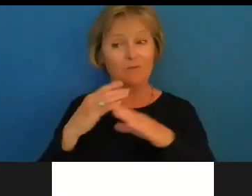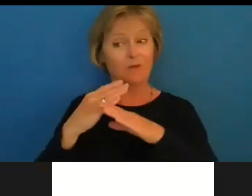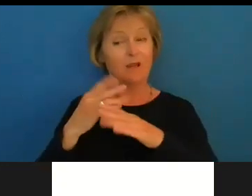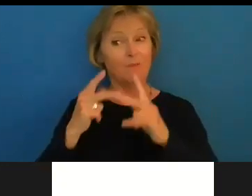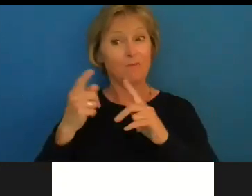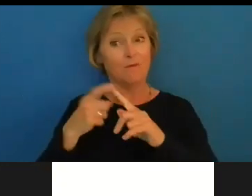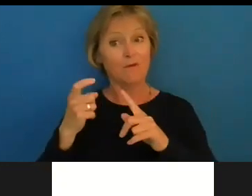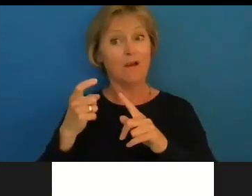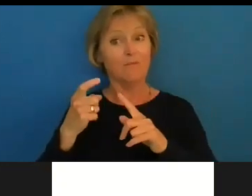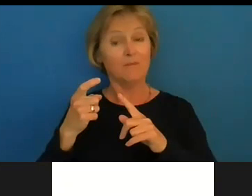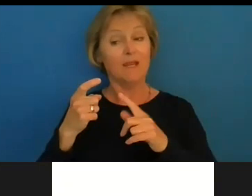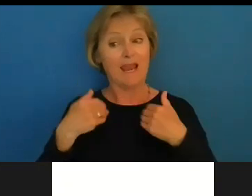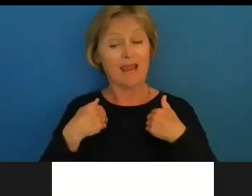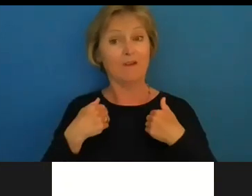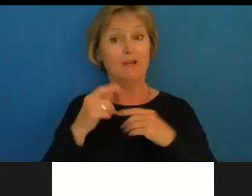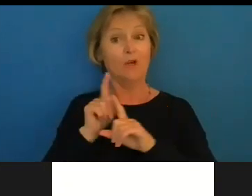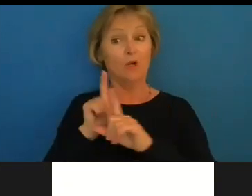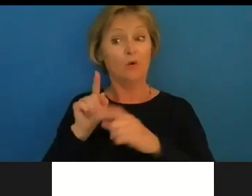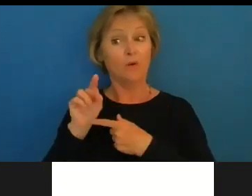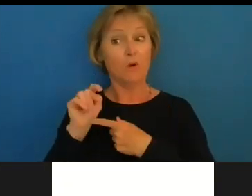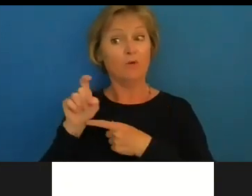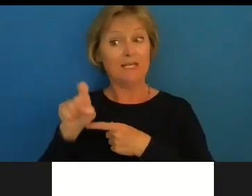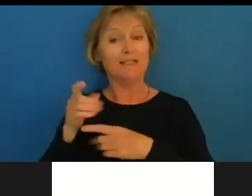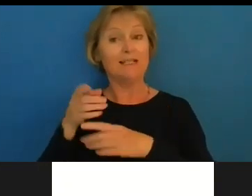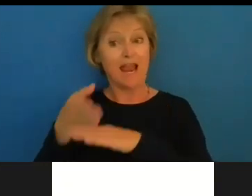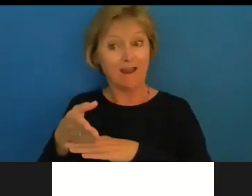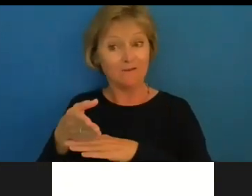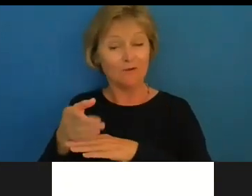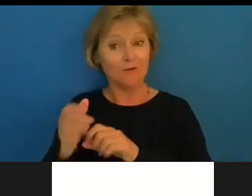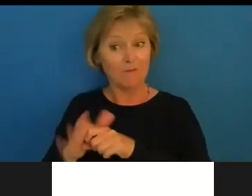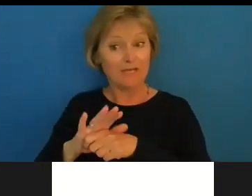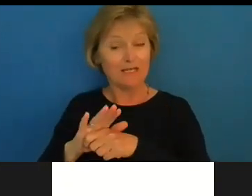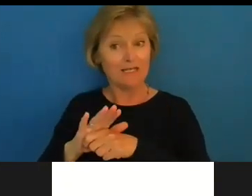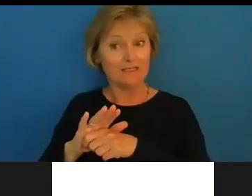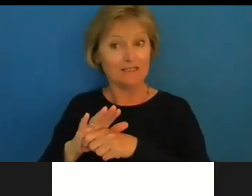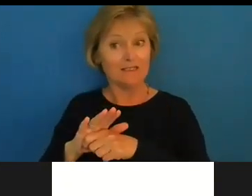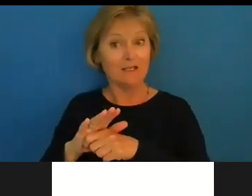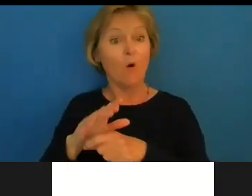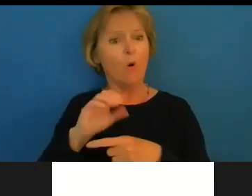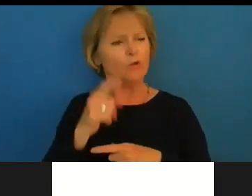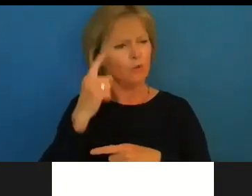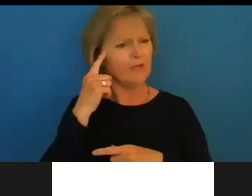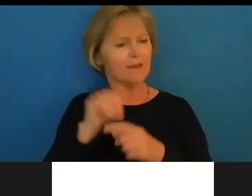needs after the pandemic has passed, or do you think the pandemic has been helpful in promoting work access remotely?